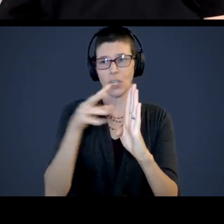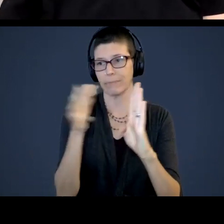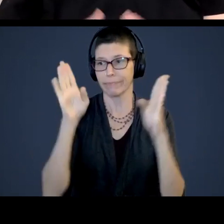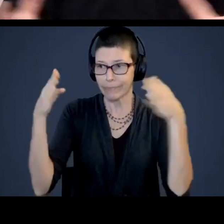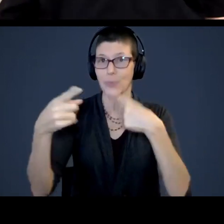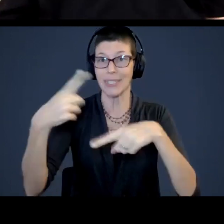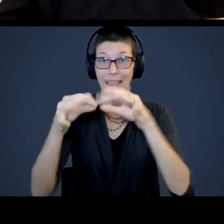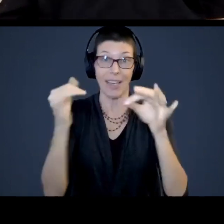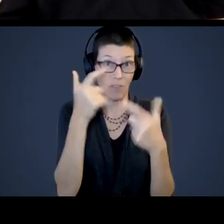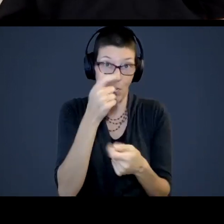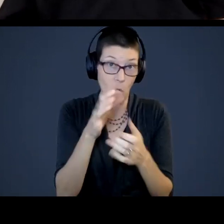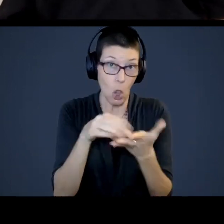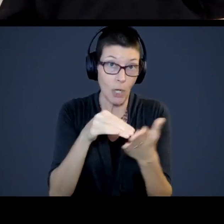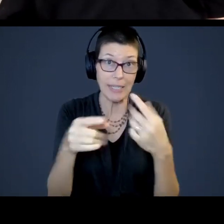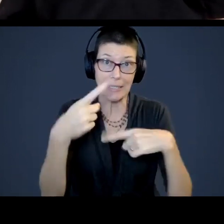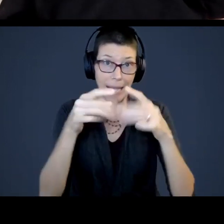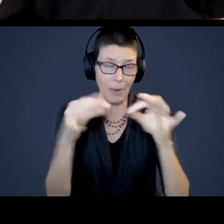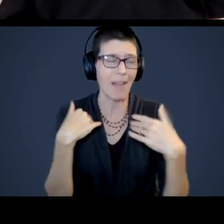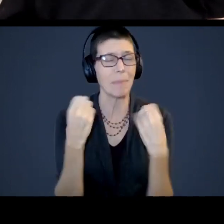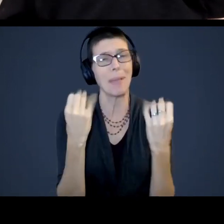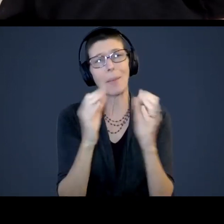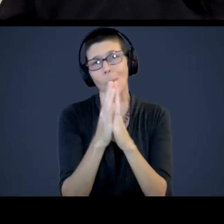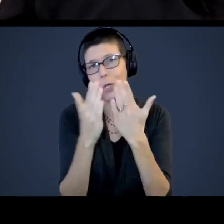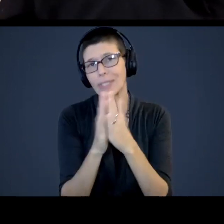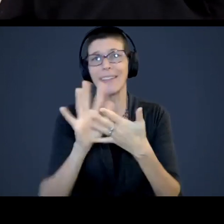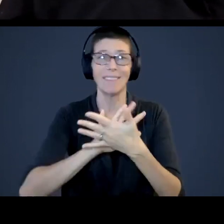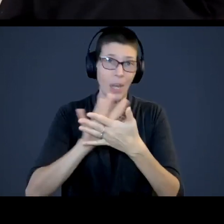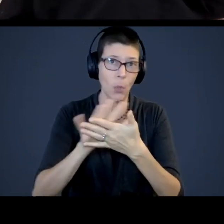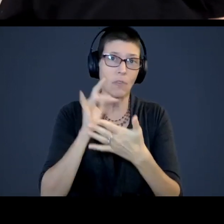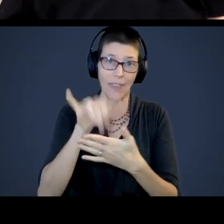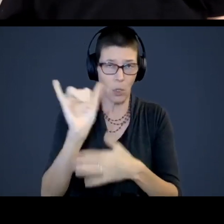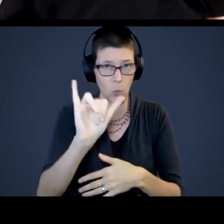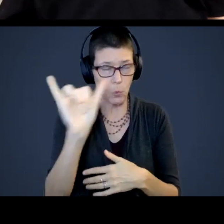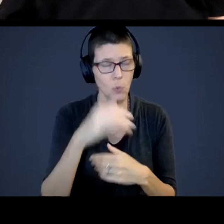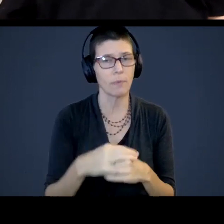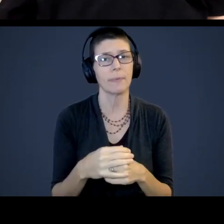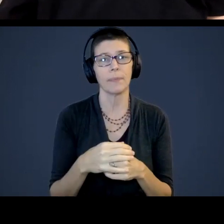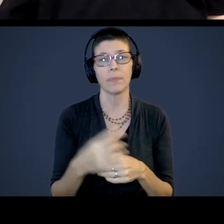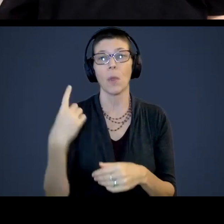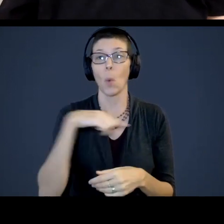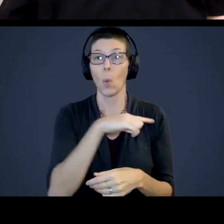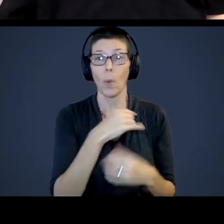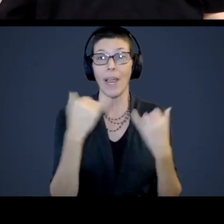language, we have a bunch of books and videos on that as well. We are digitizing this library soon,